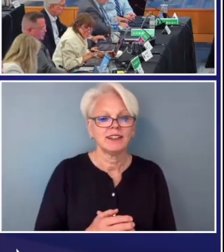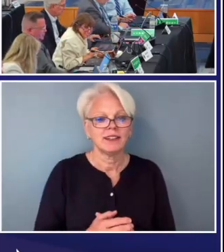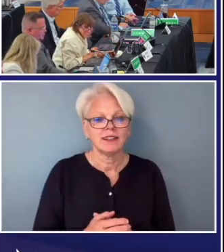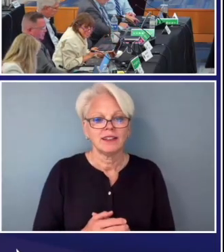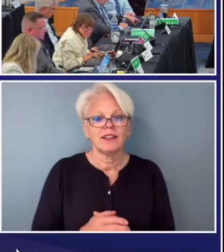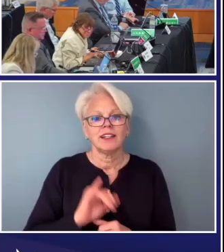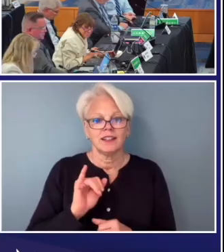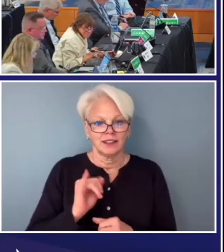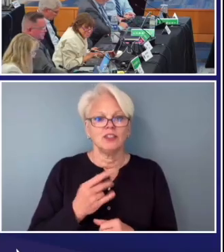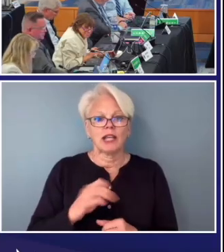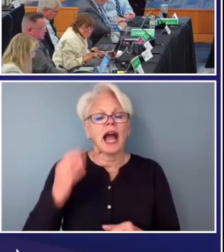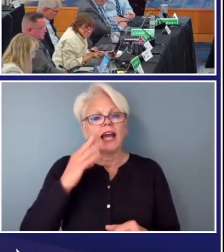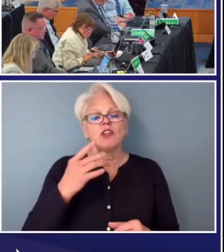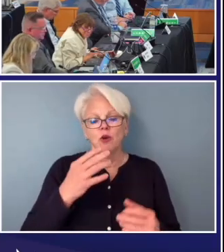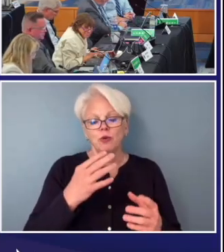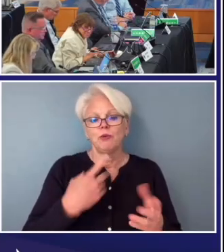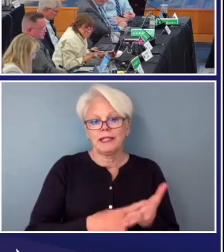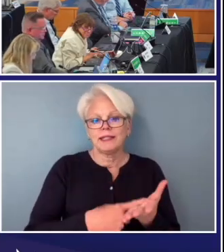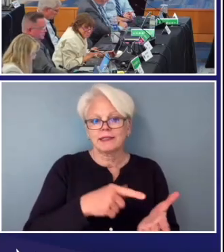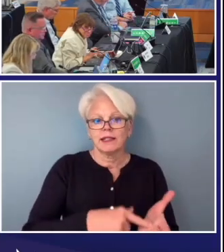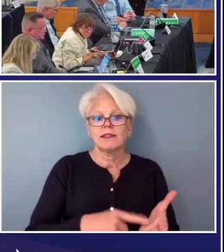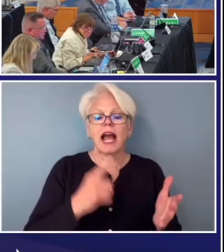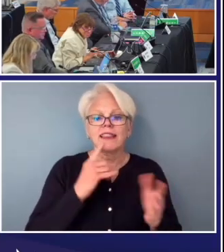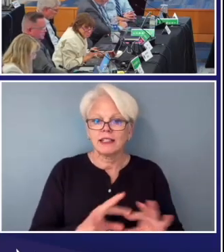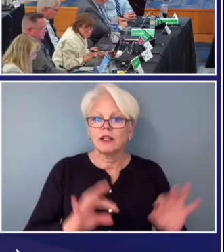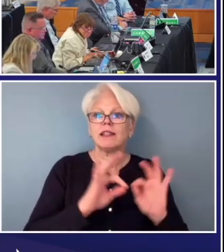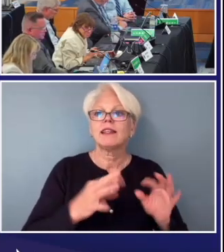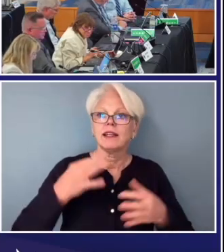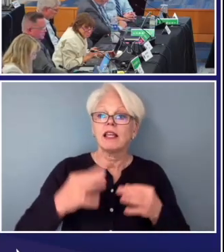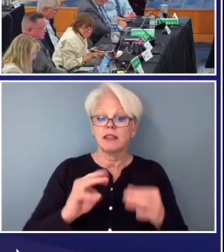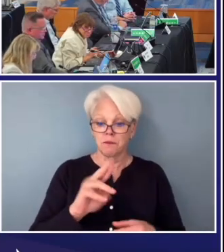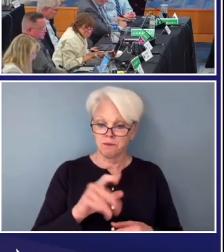I think the discretion is important here because must, without that, we don't have a rubric for it.